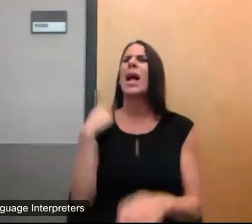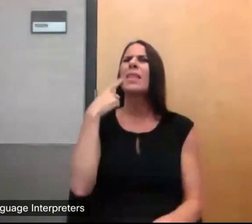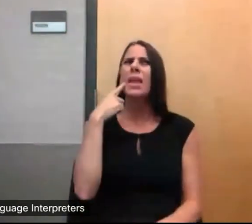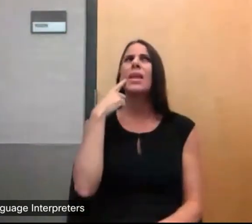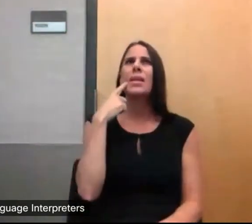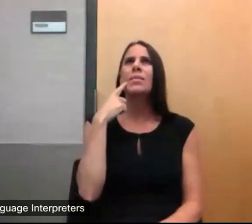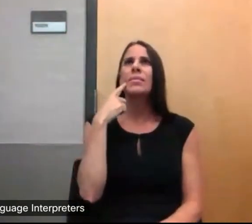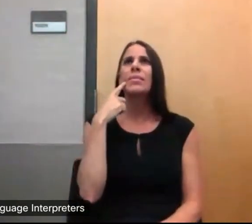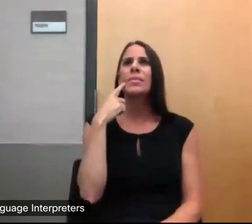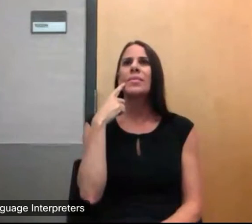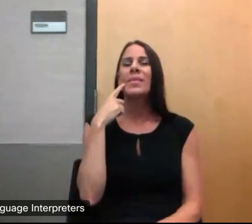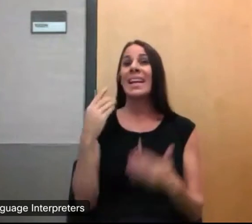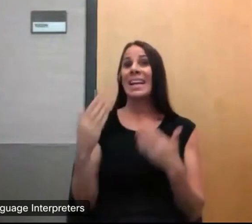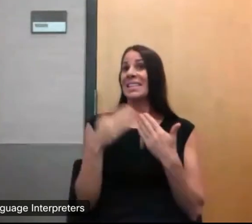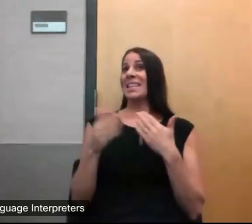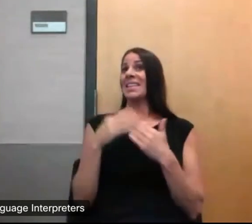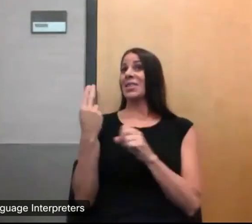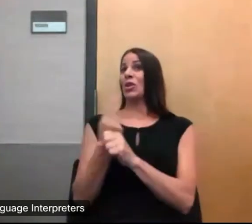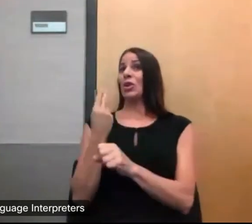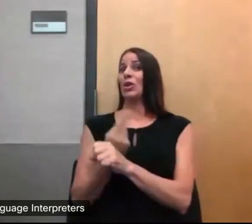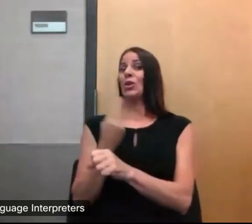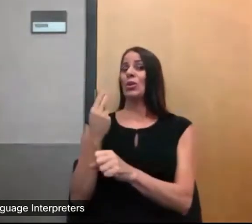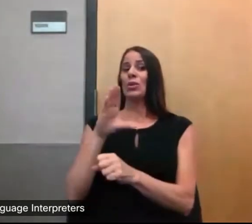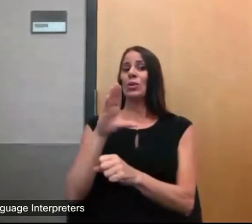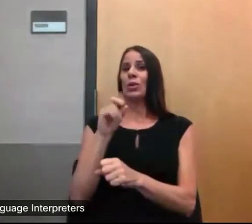easy to take those covid funds and apply them to something else.